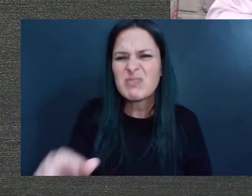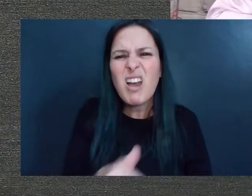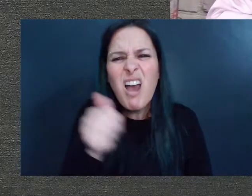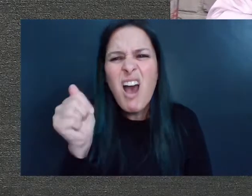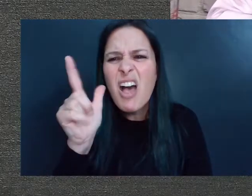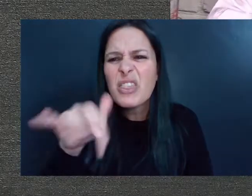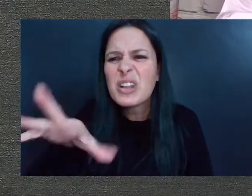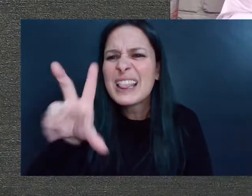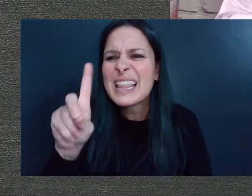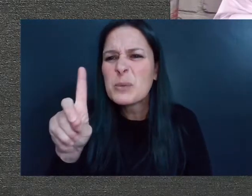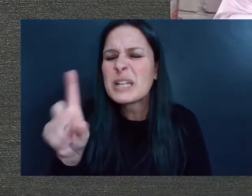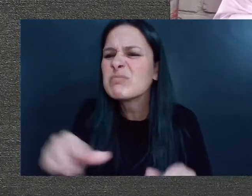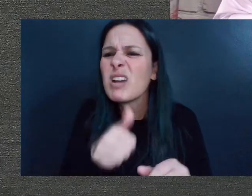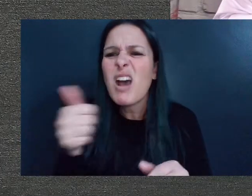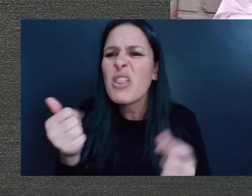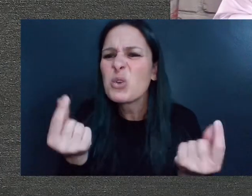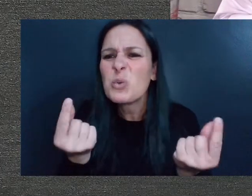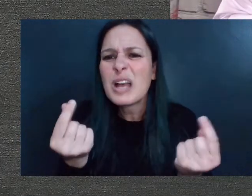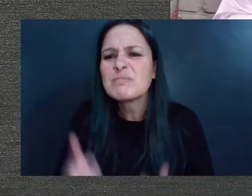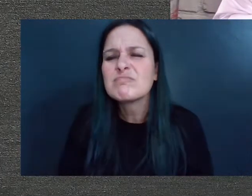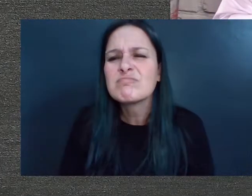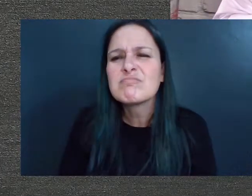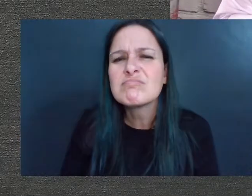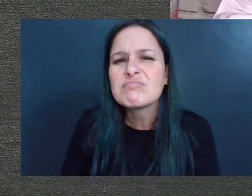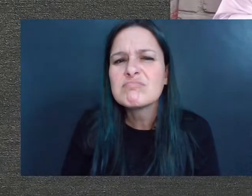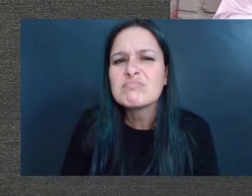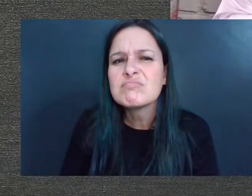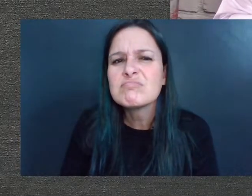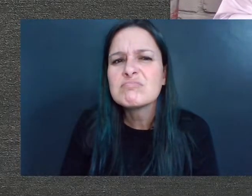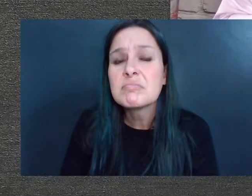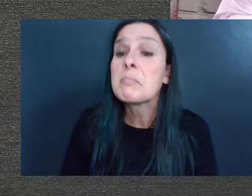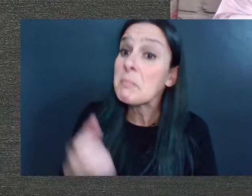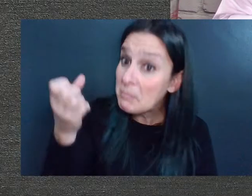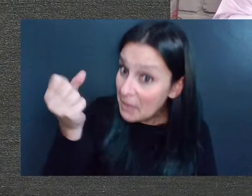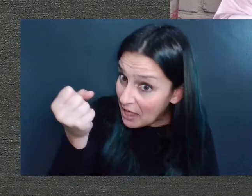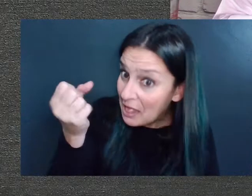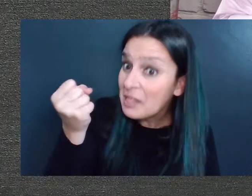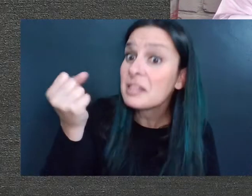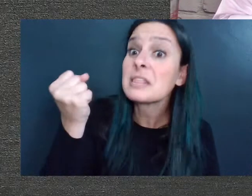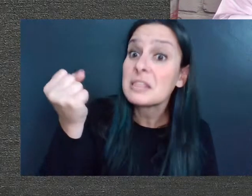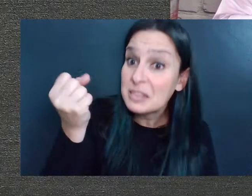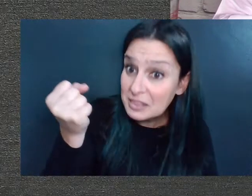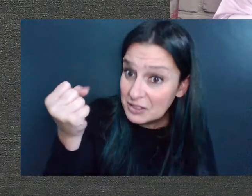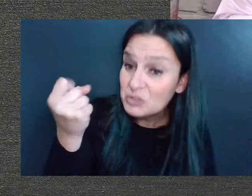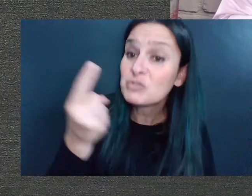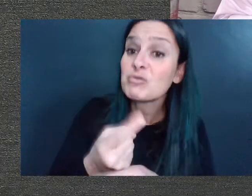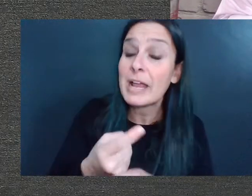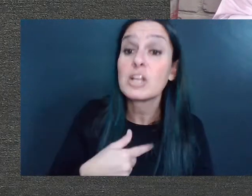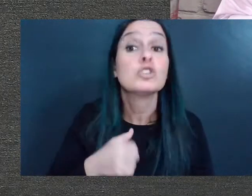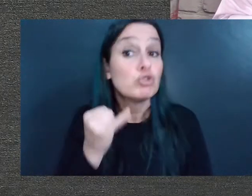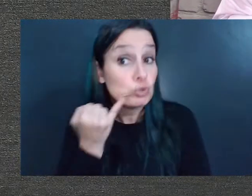What other things might be a liquid? Like milk and juice.